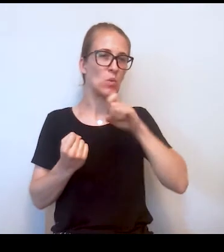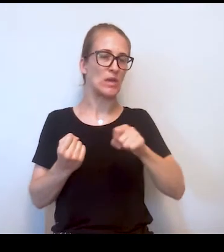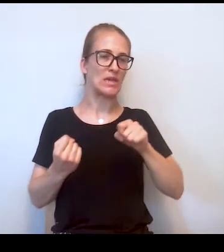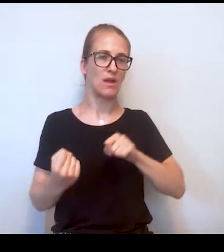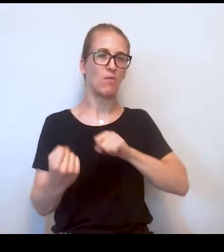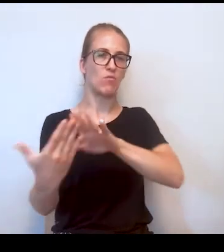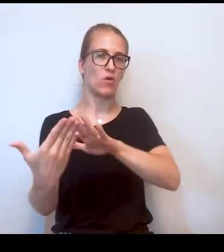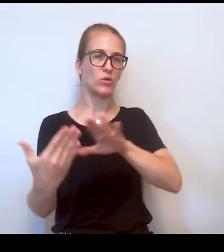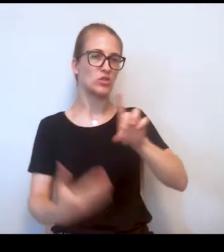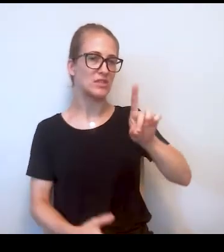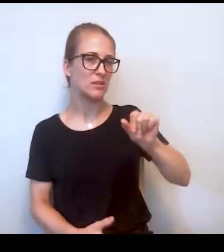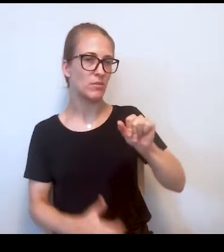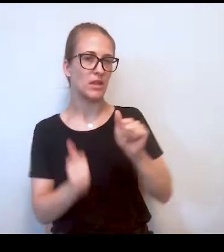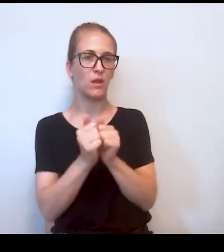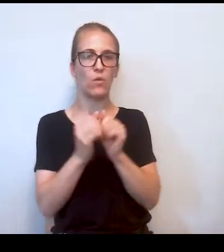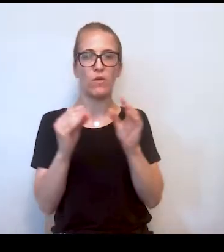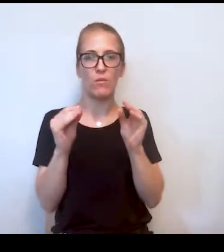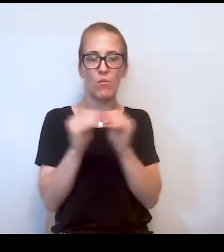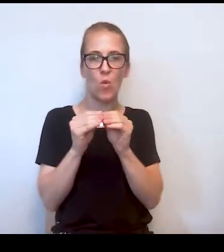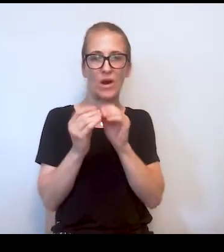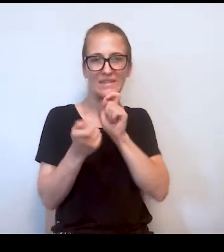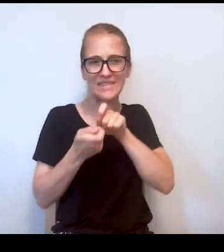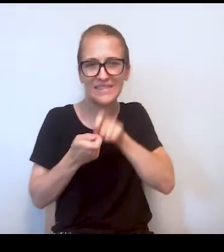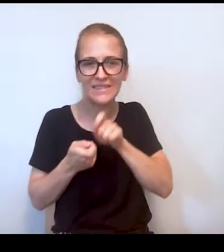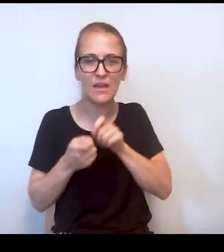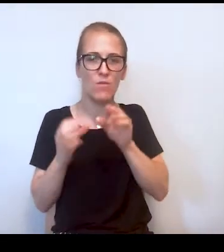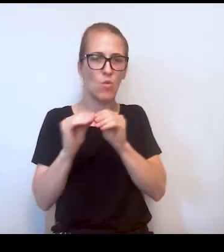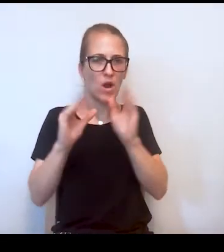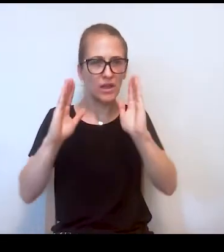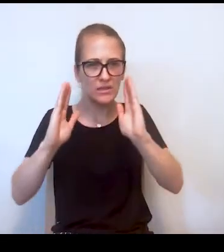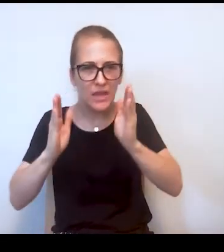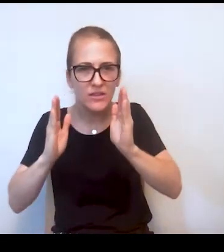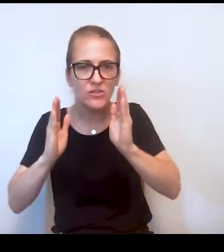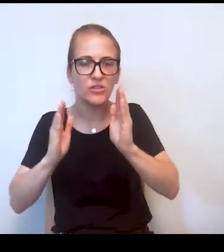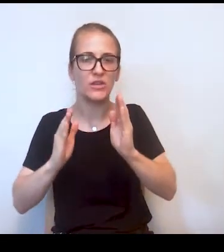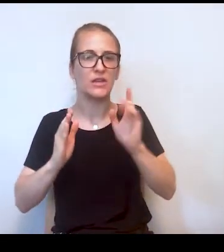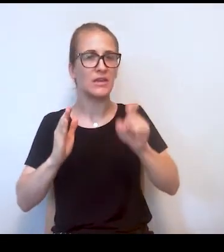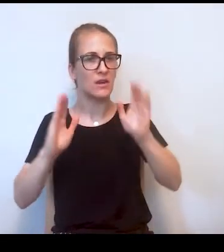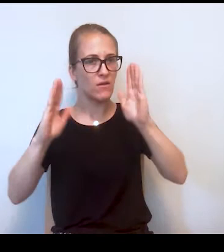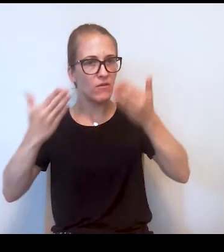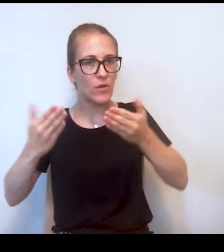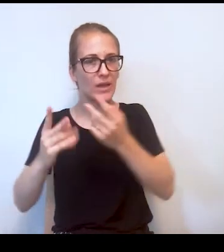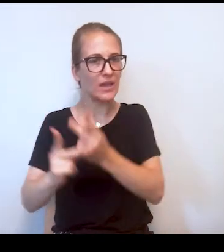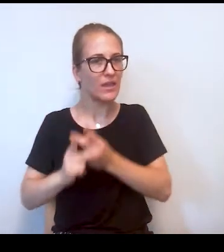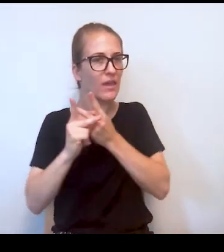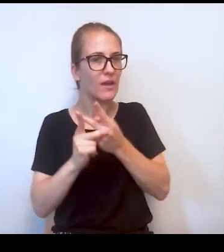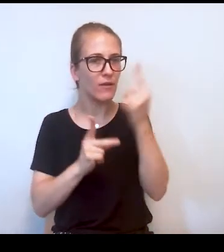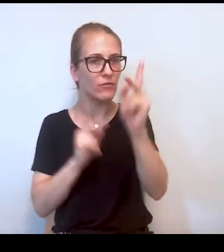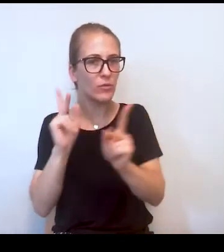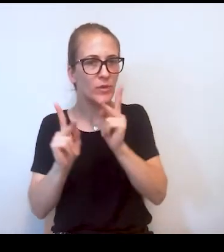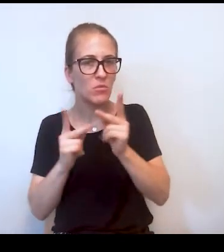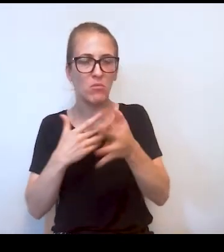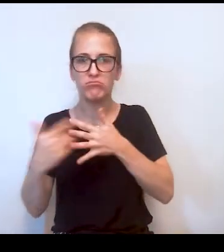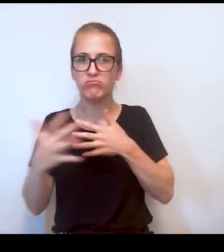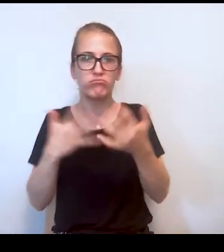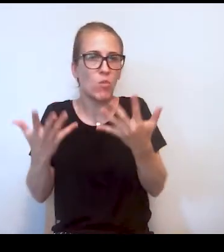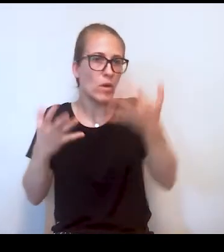on caring for people no matter what they choose to do with their bodies in a way that is informed